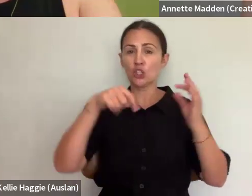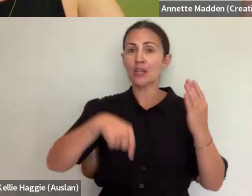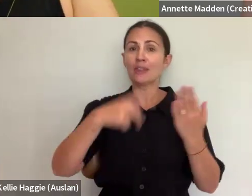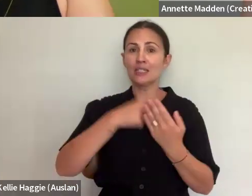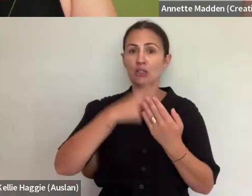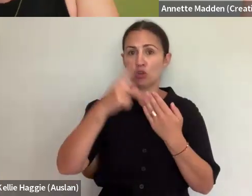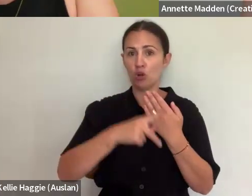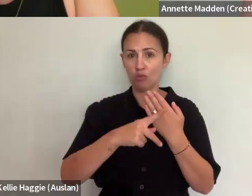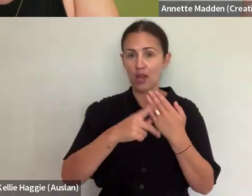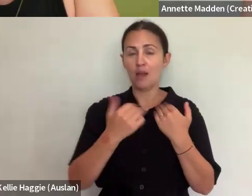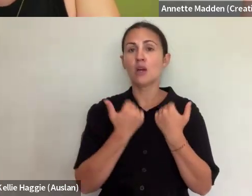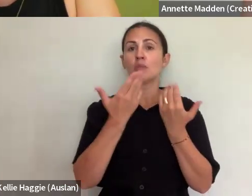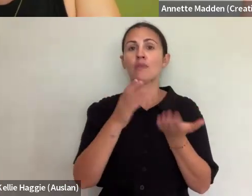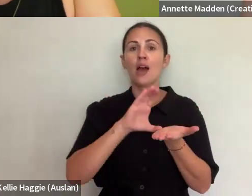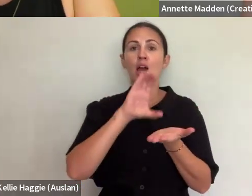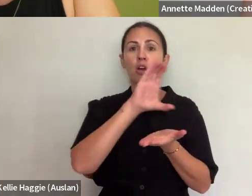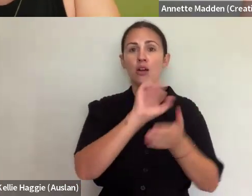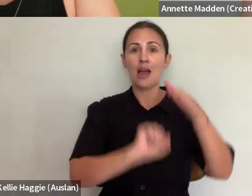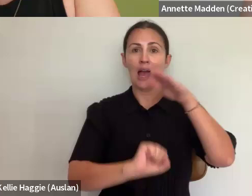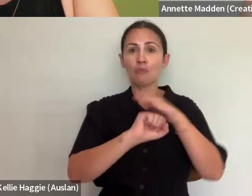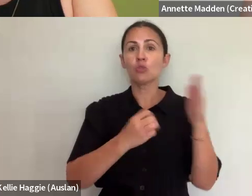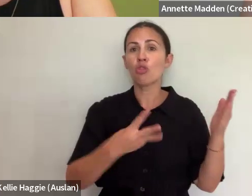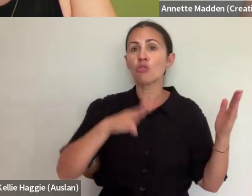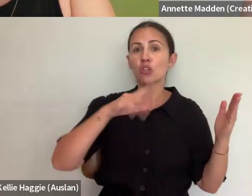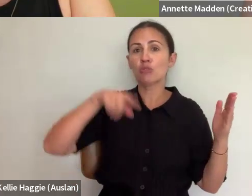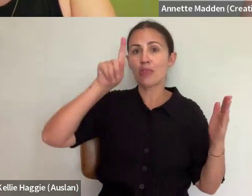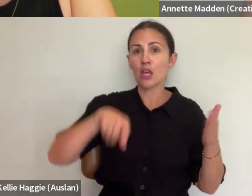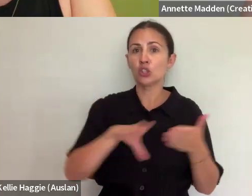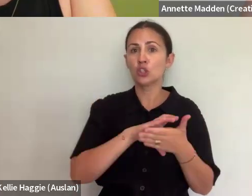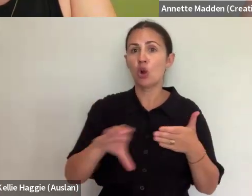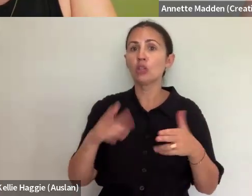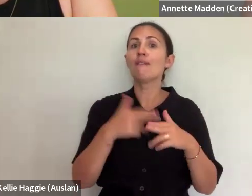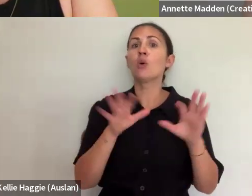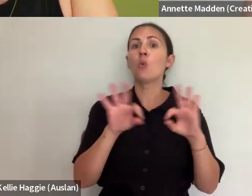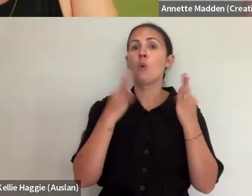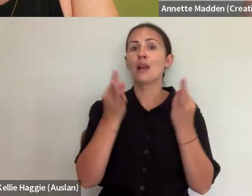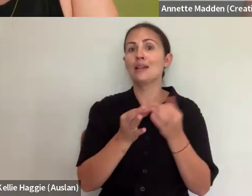. So, Operations for Organisations is a program which offers grants of up to